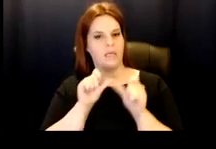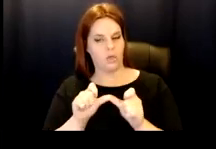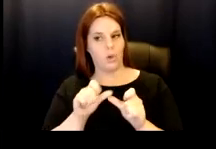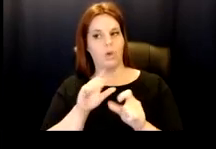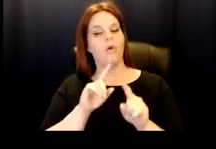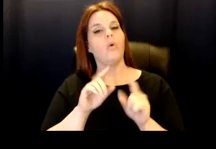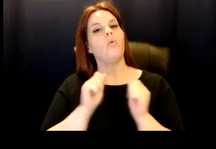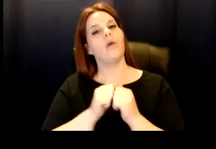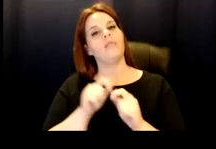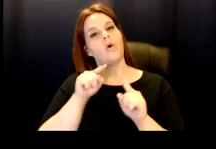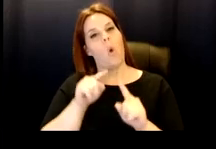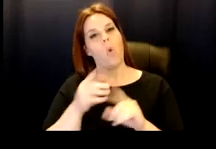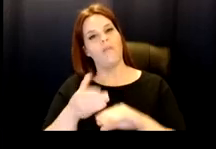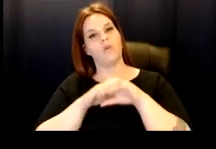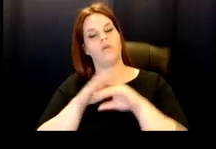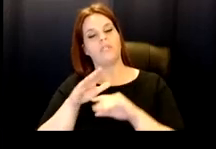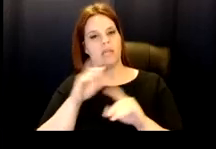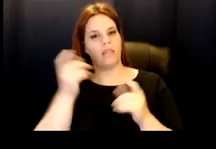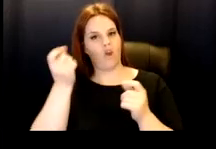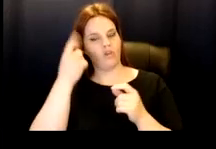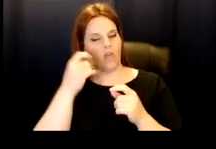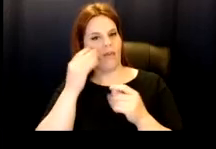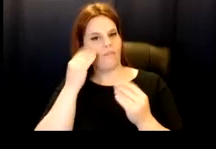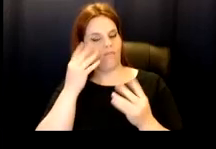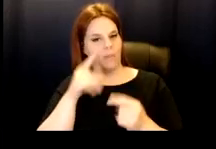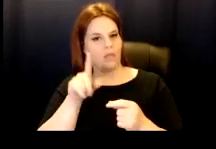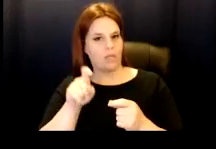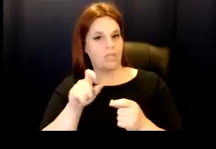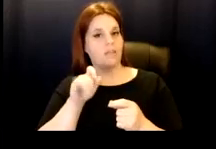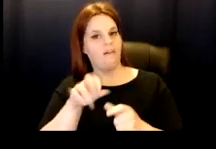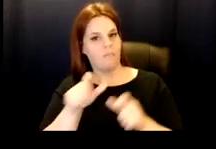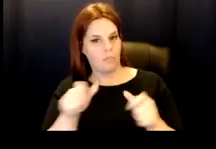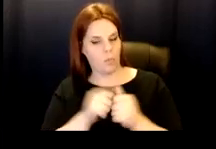of increasing their understanding of the information needs help people with disabilities and how